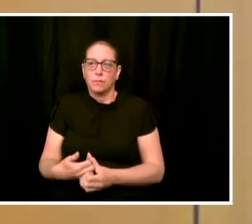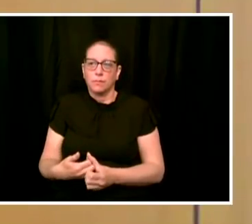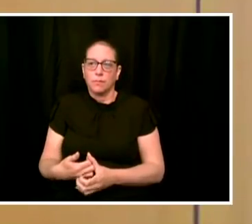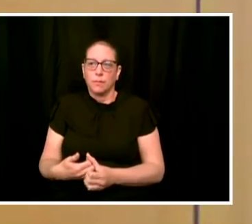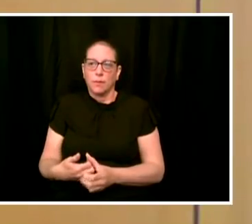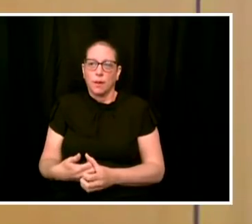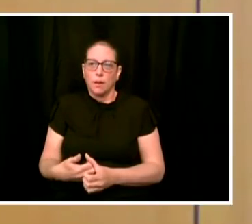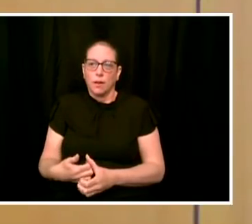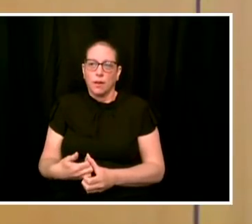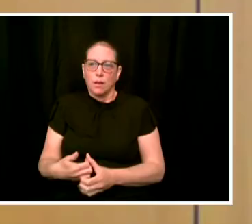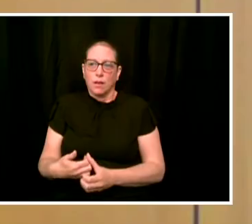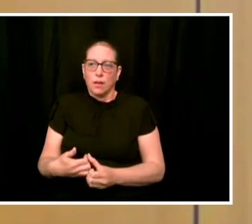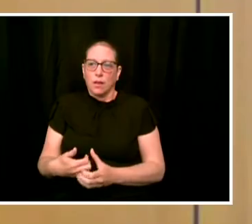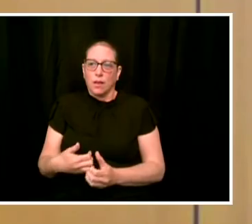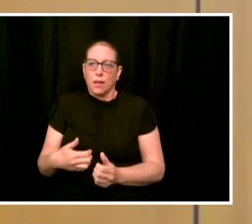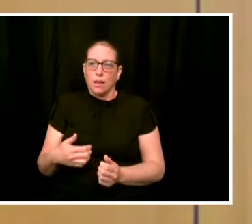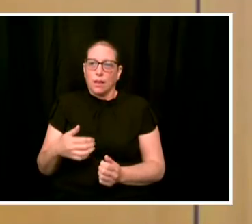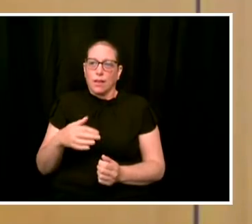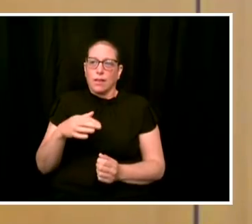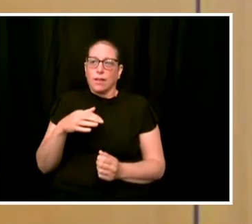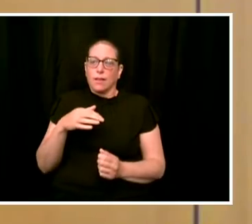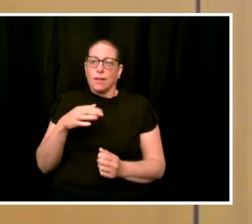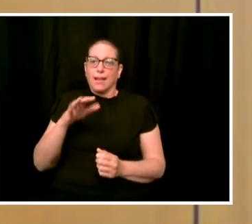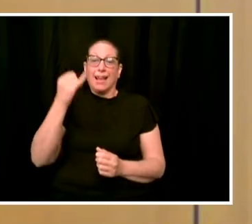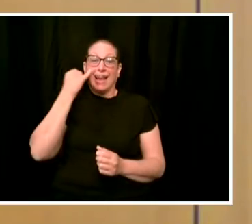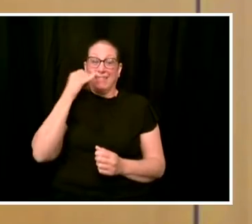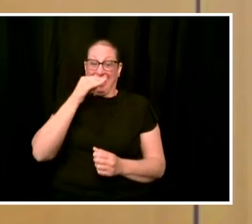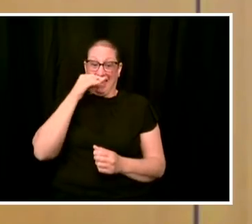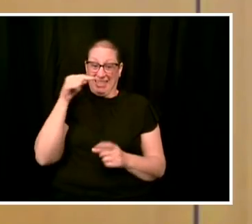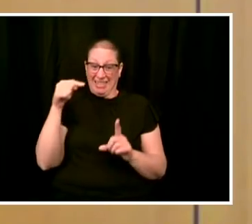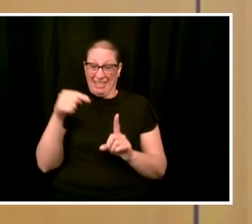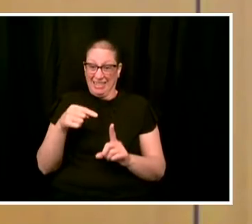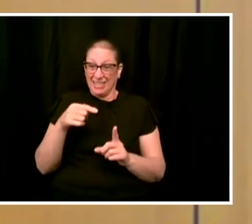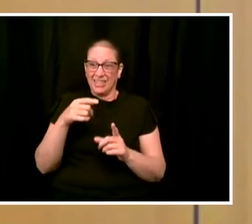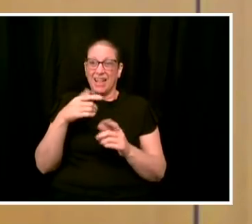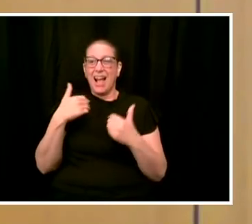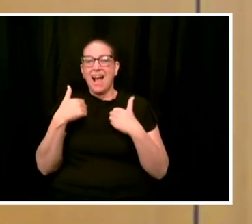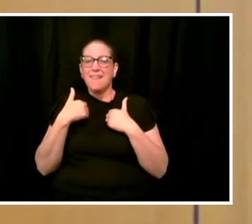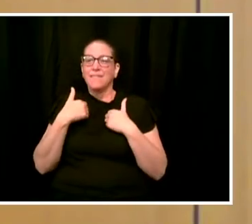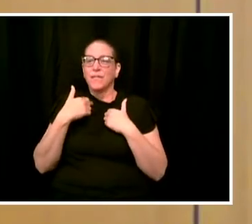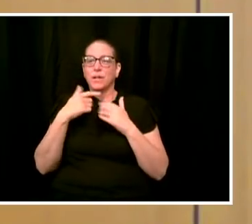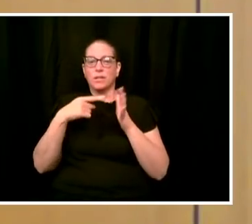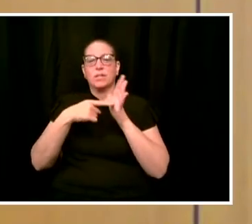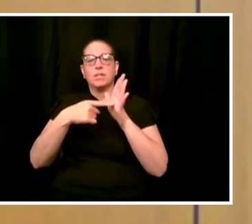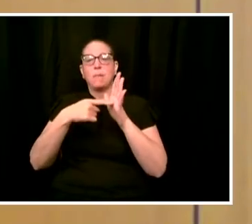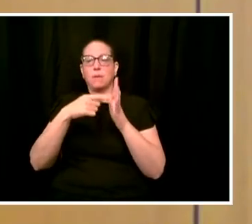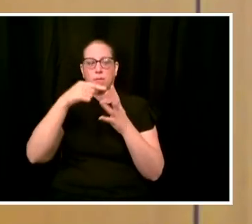PEDIATICRINSA ABILITY TO TEST A CHILD FOR COVID